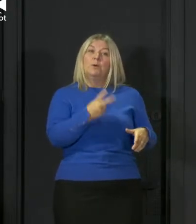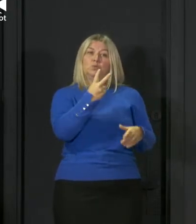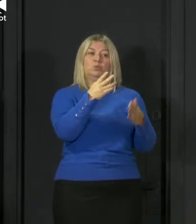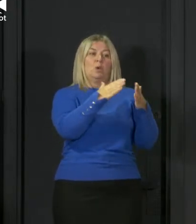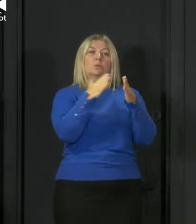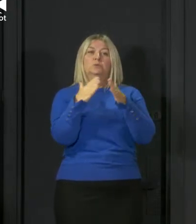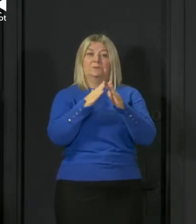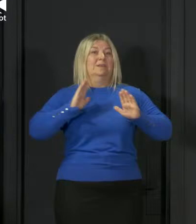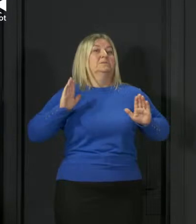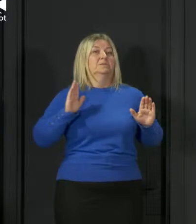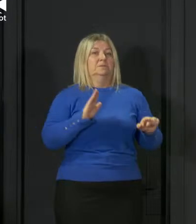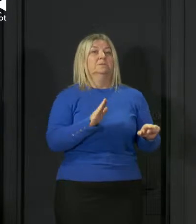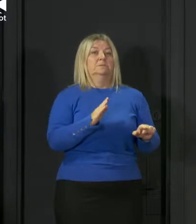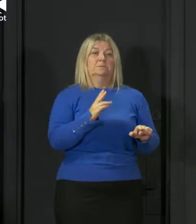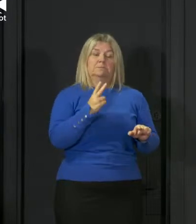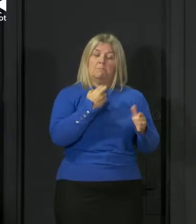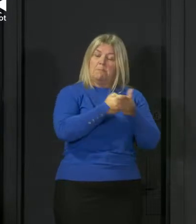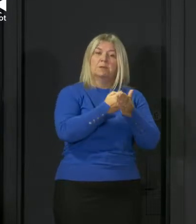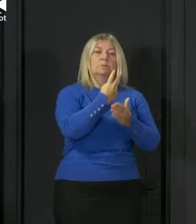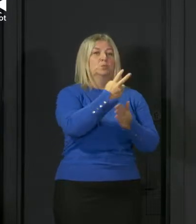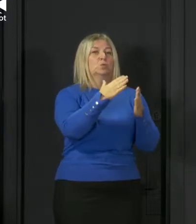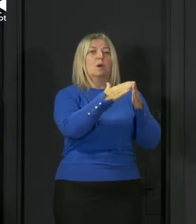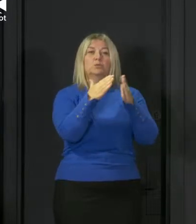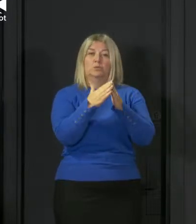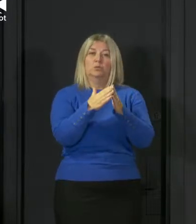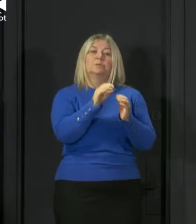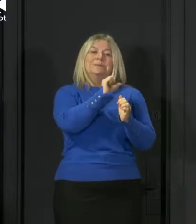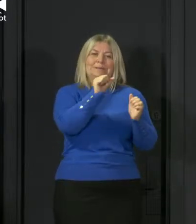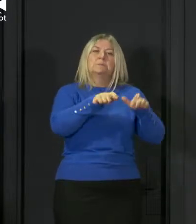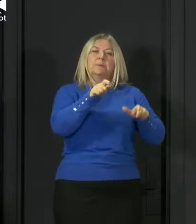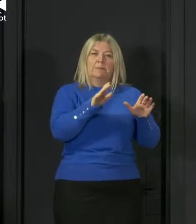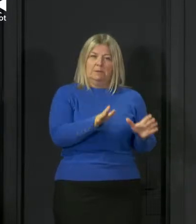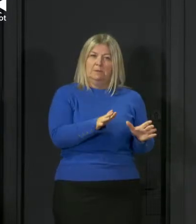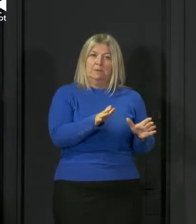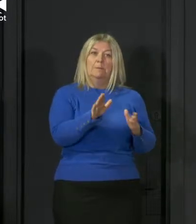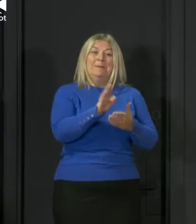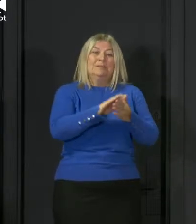That's a key way of making sure that we limit transmission from one household to another.